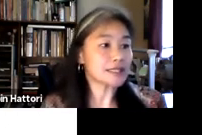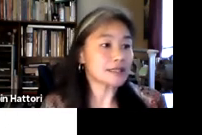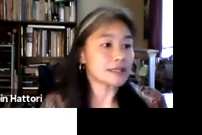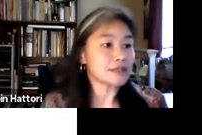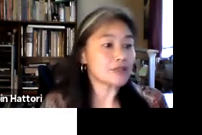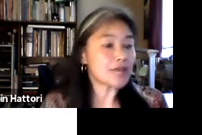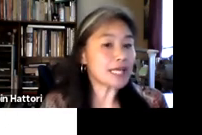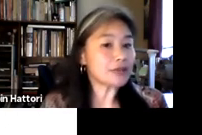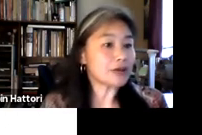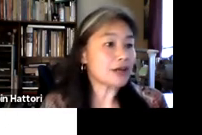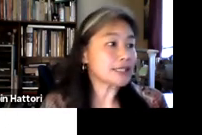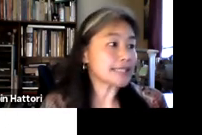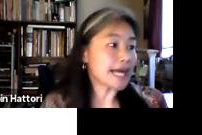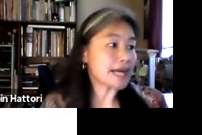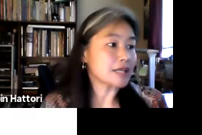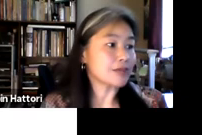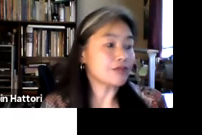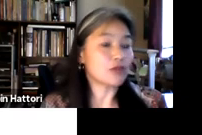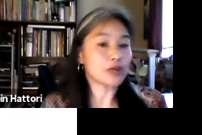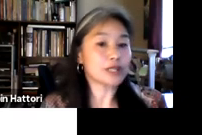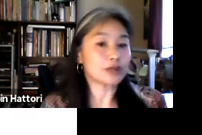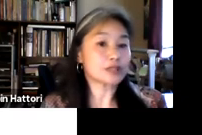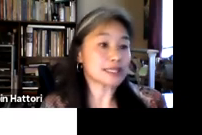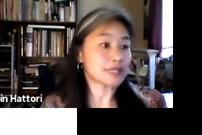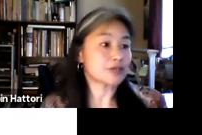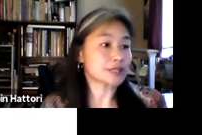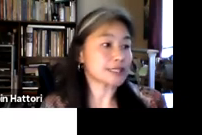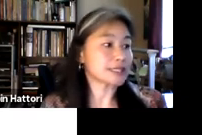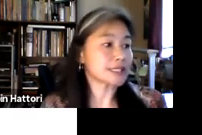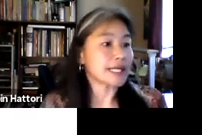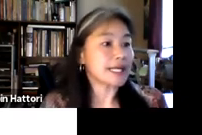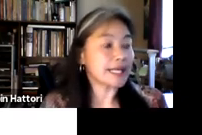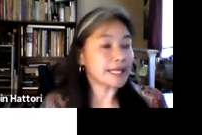order 9066, which President Franklin Roosevelt signed and